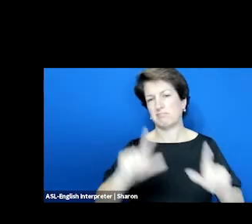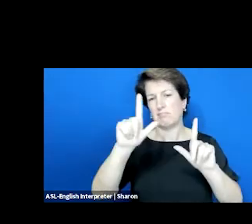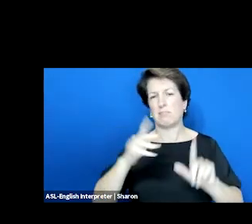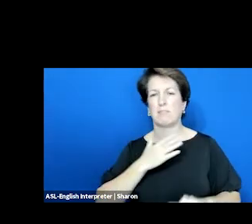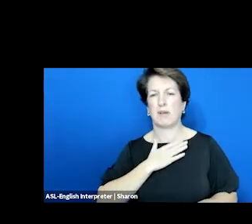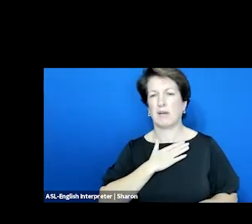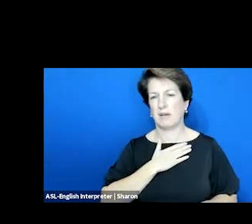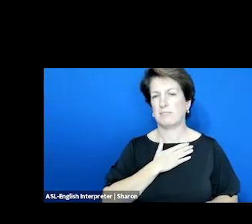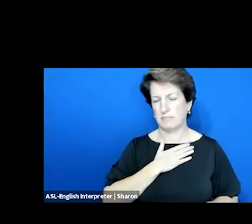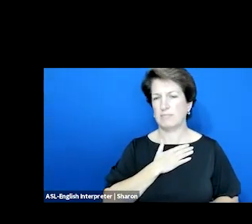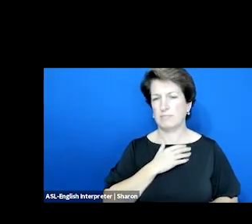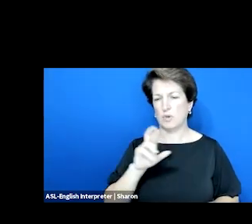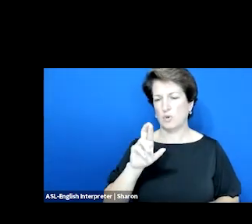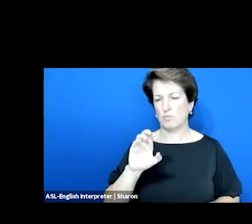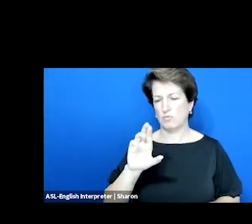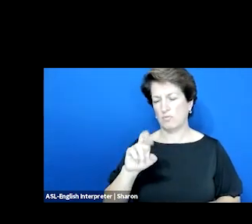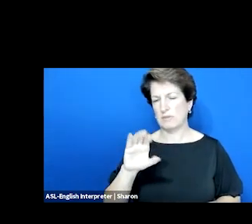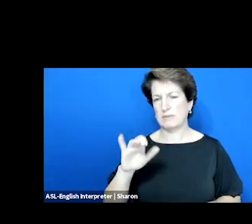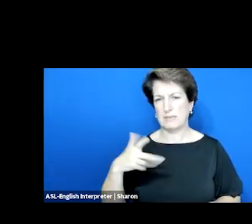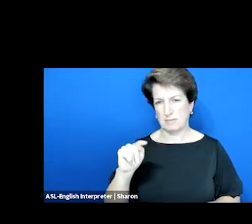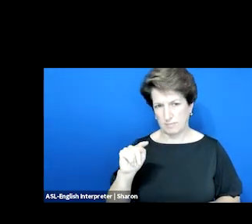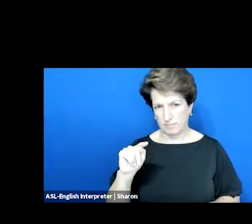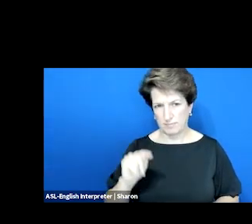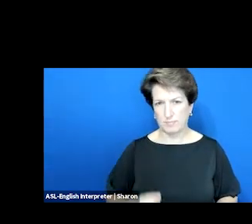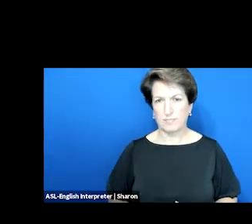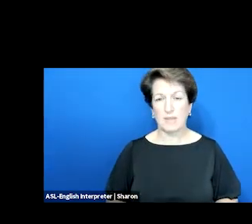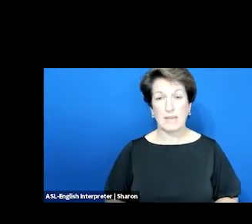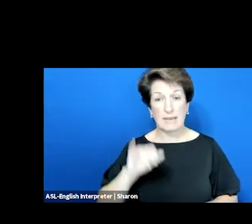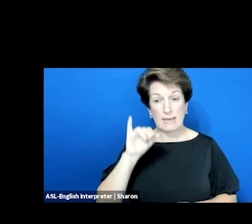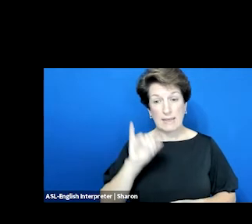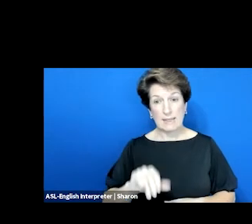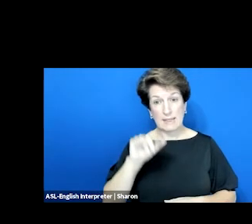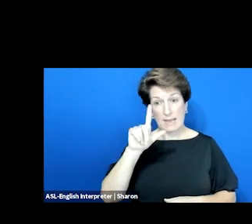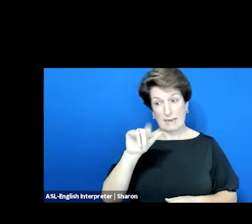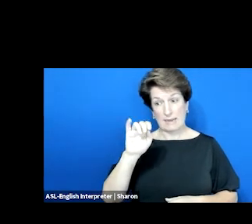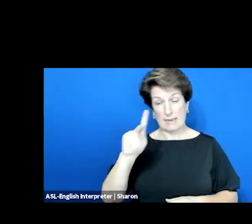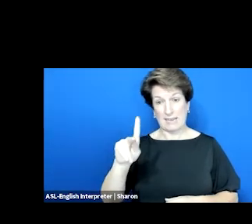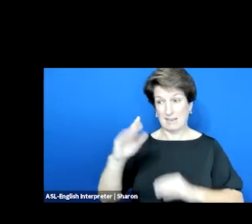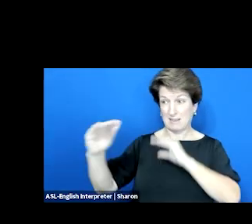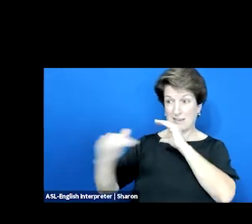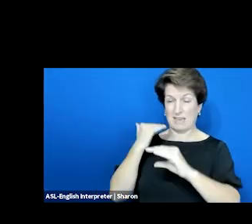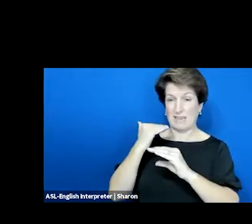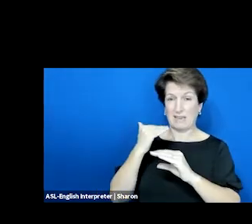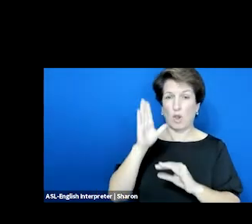also share a TTY number on the next slide.